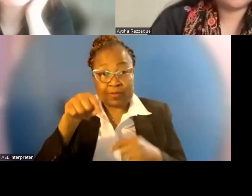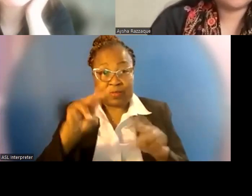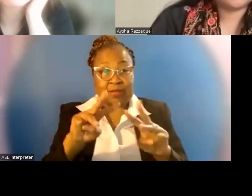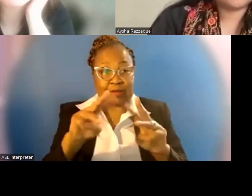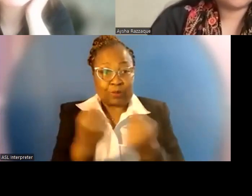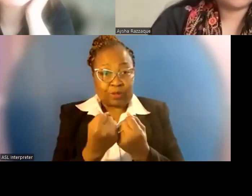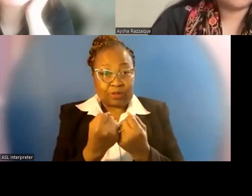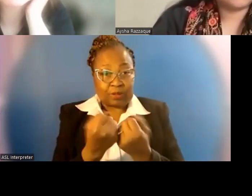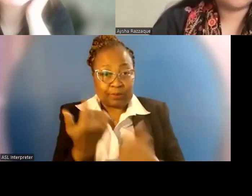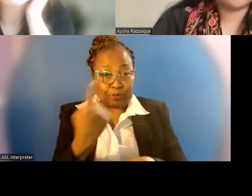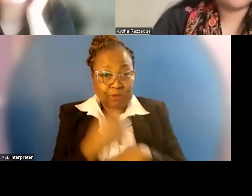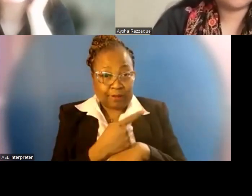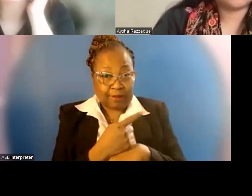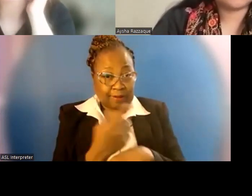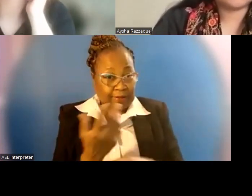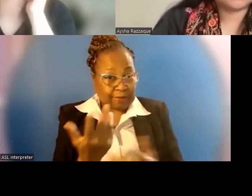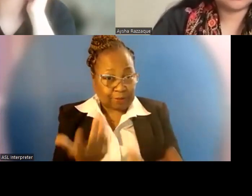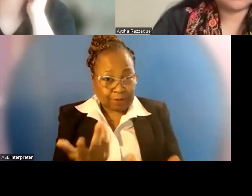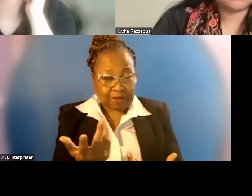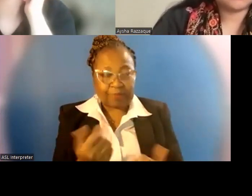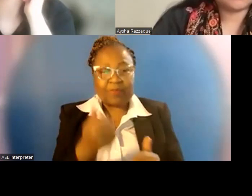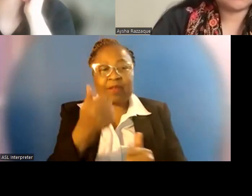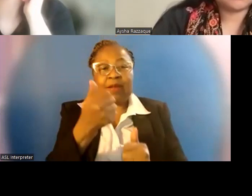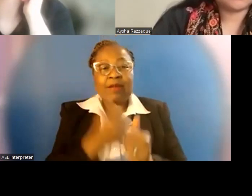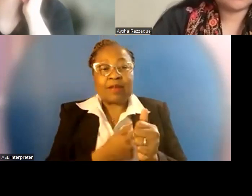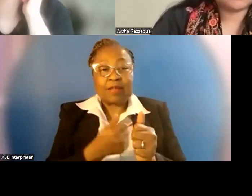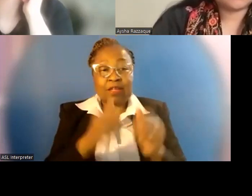So each presenter will introduce themselves